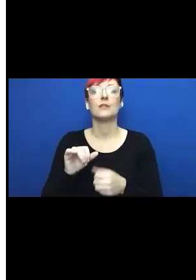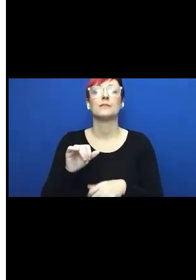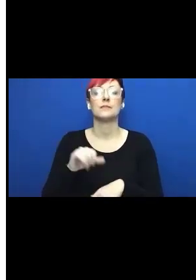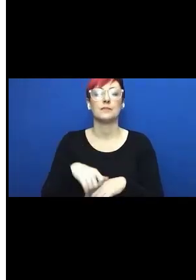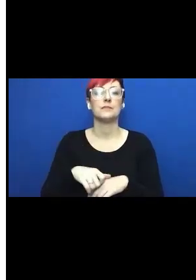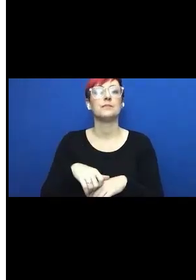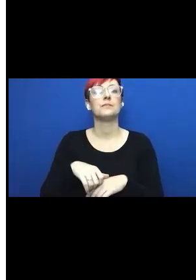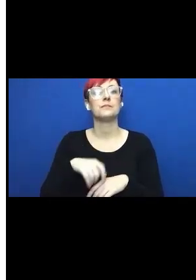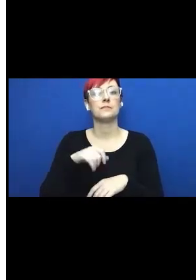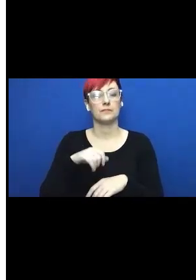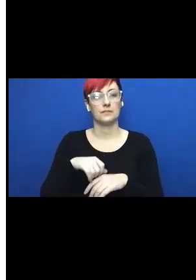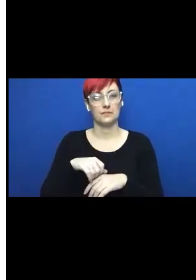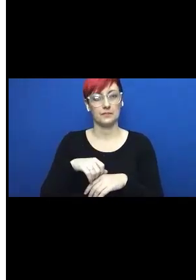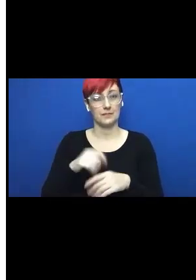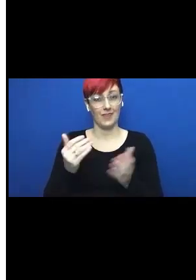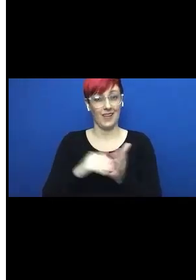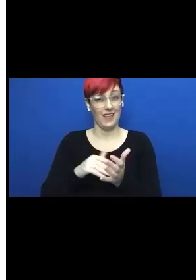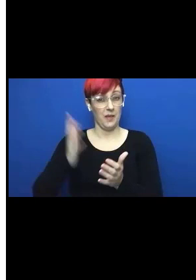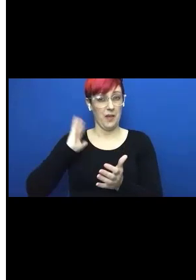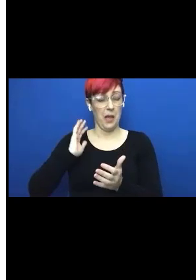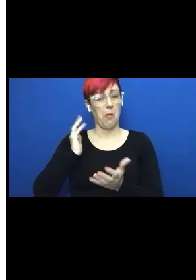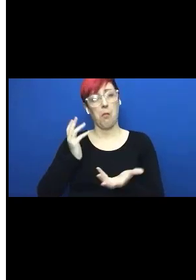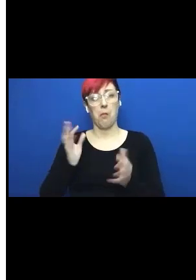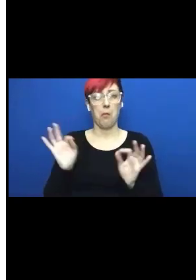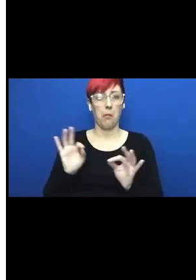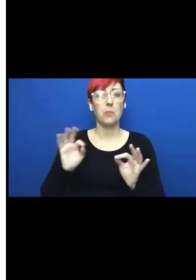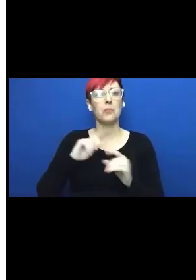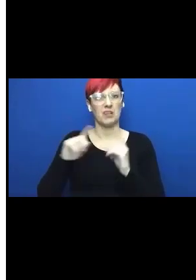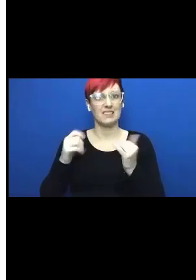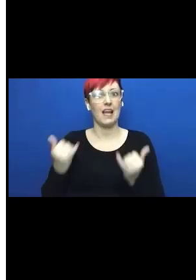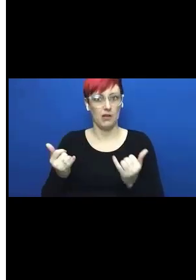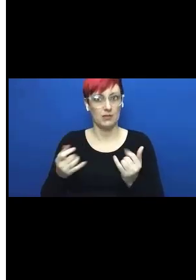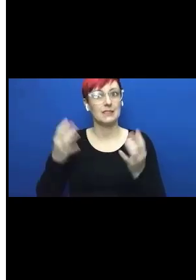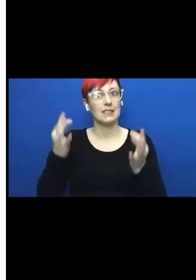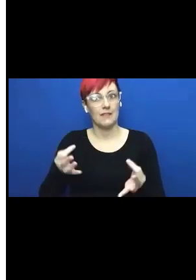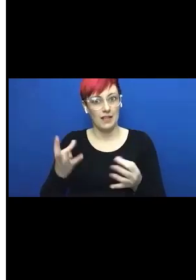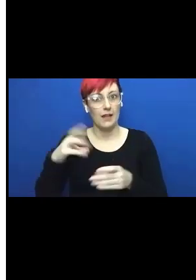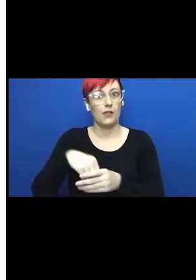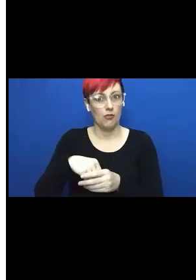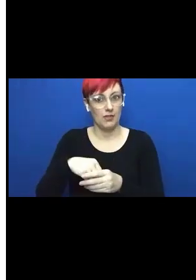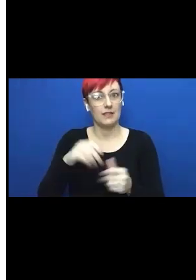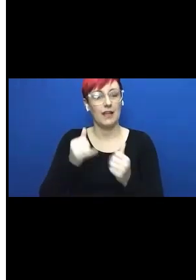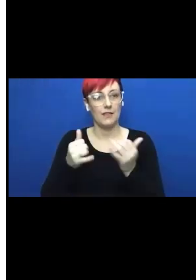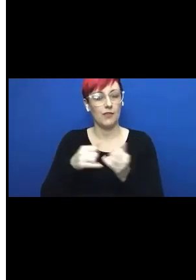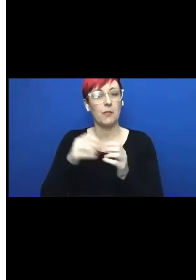but are definitely doing that and combining and harmonizing and looking at that from a broad stroke